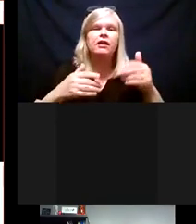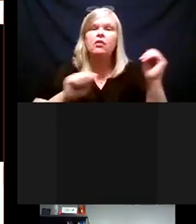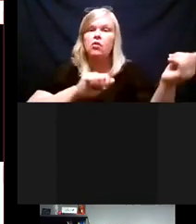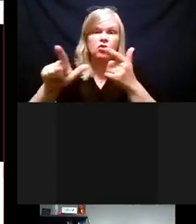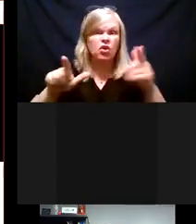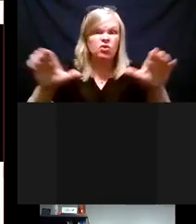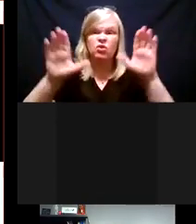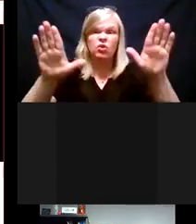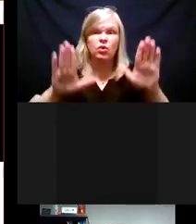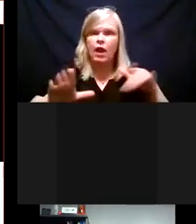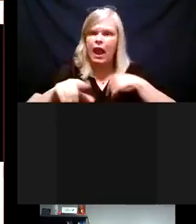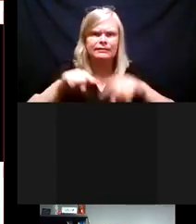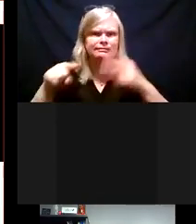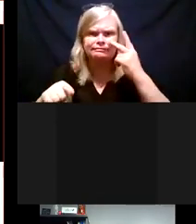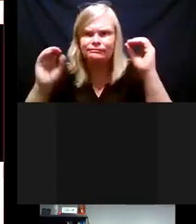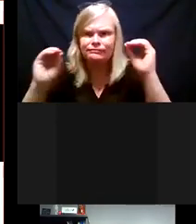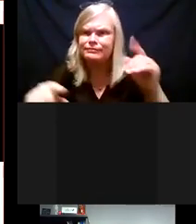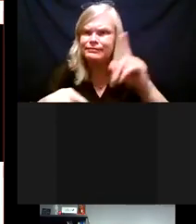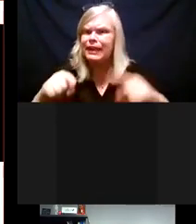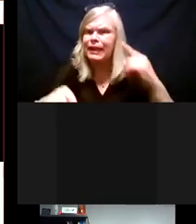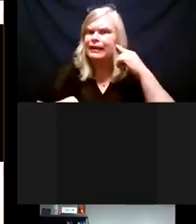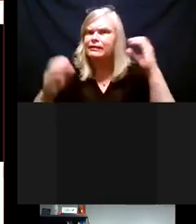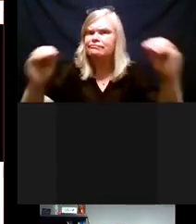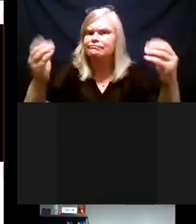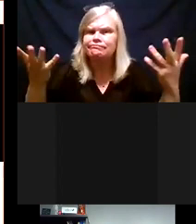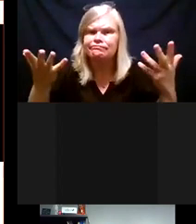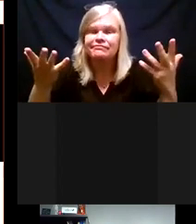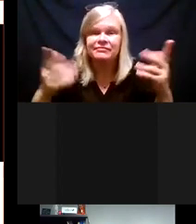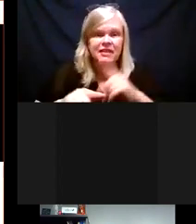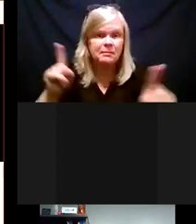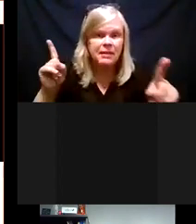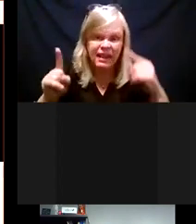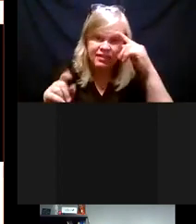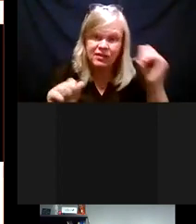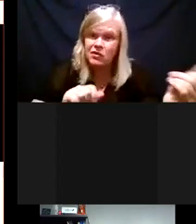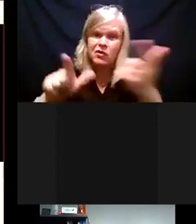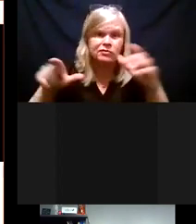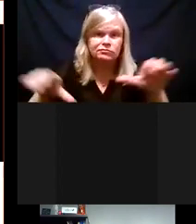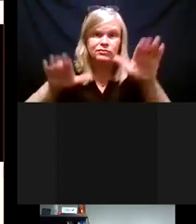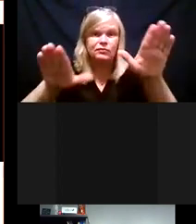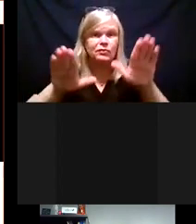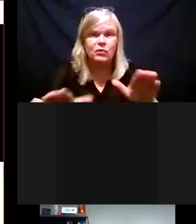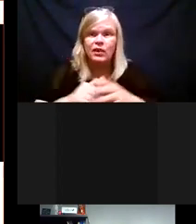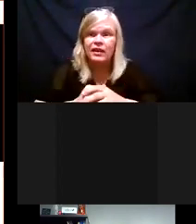I CAN'T SEE YOU, I CAN'T HEAR YOU, BUT EVERYONE HERE I THINK IS DOING GREAT, PAYING ATTENTION.